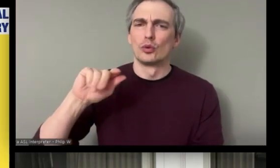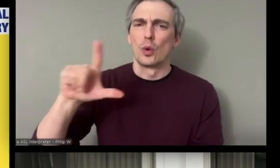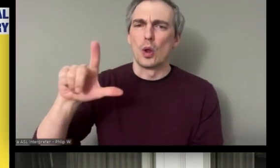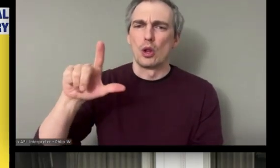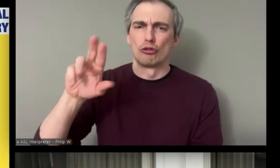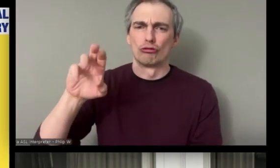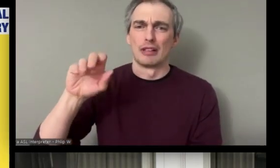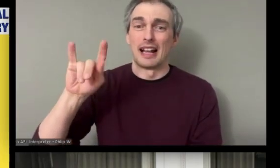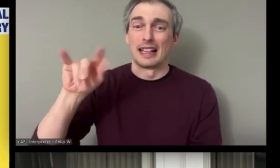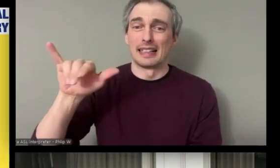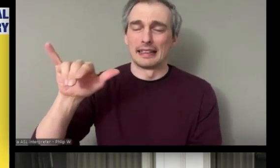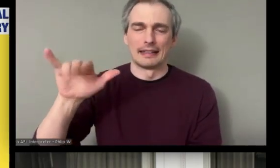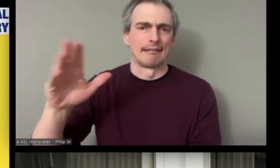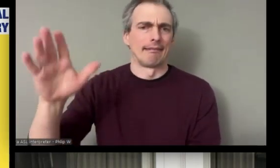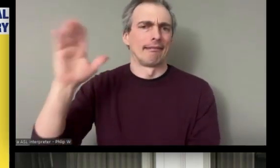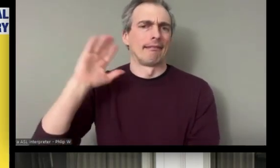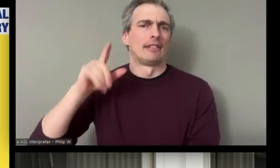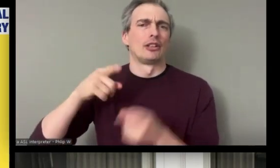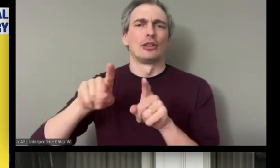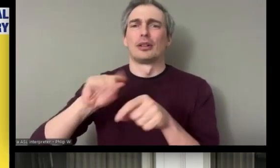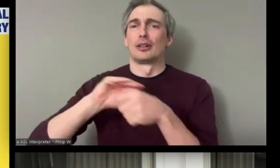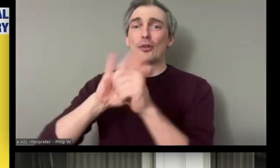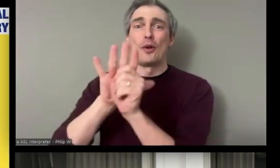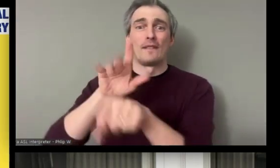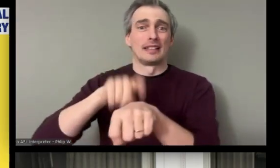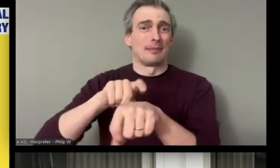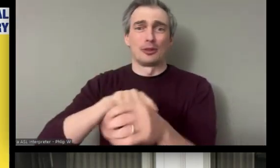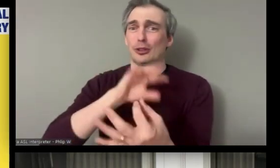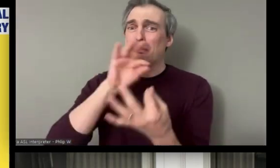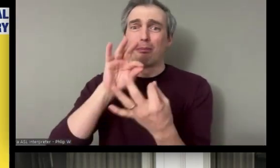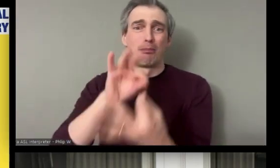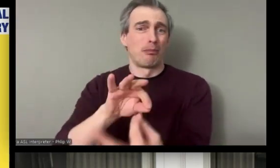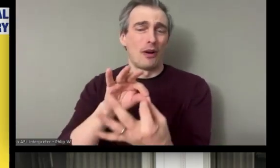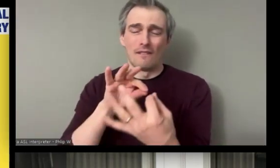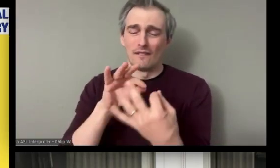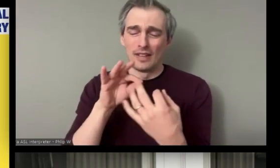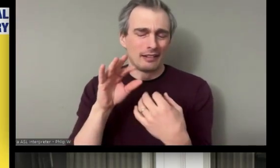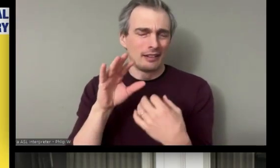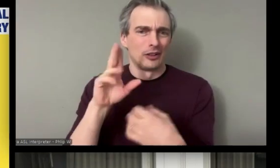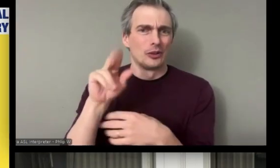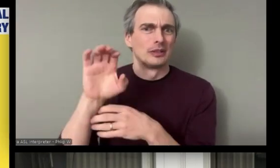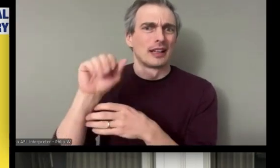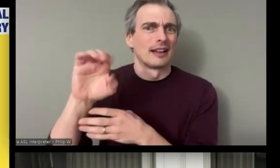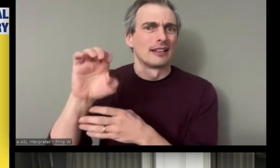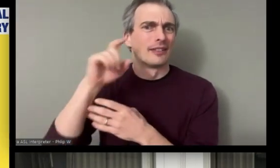It was kind of the perfect use case for accessing virtual reality, because people needed to stay home.